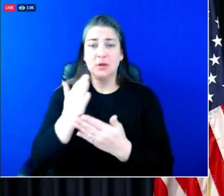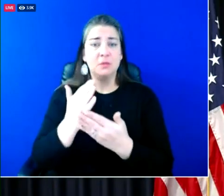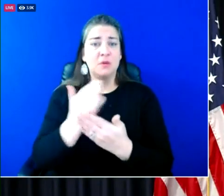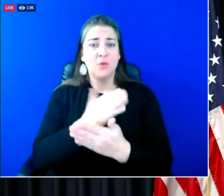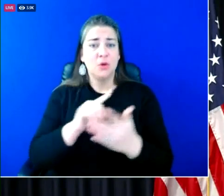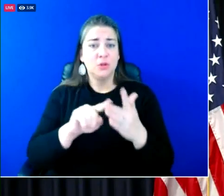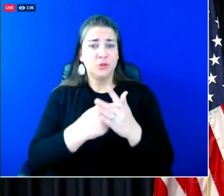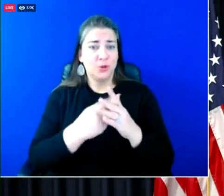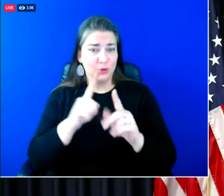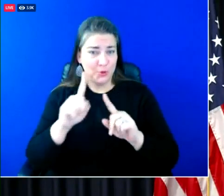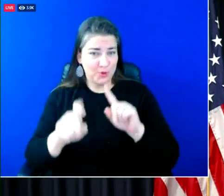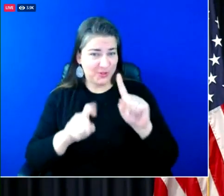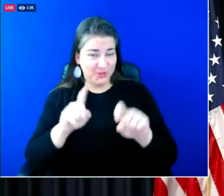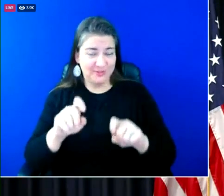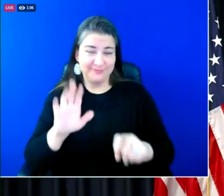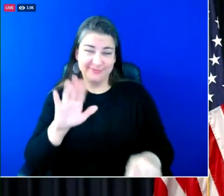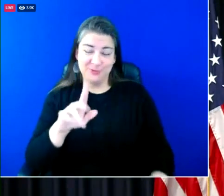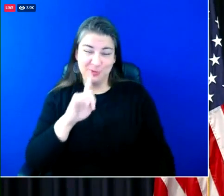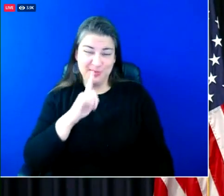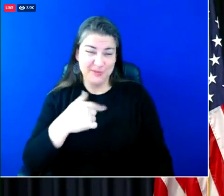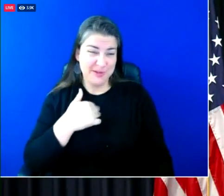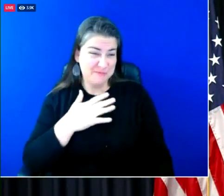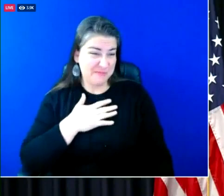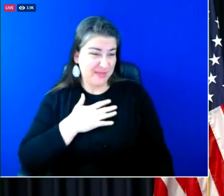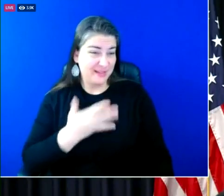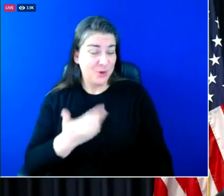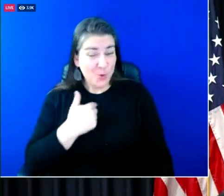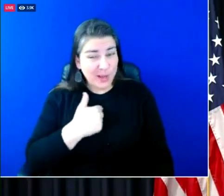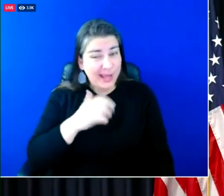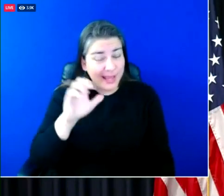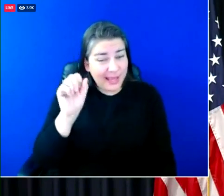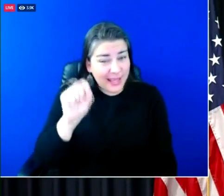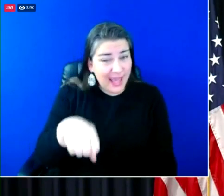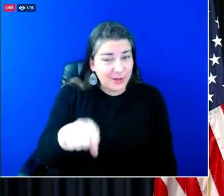Folks, let's just admit that we could do this. We're used to being stranded